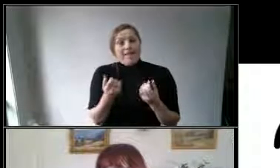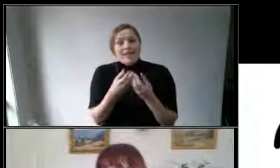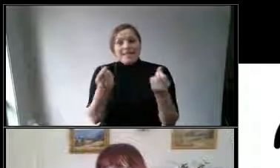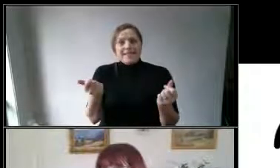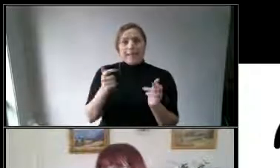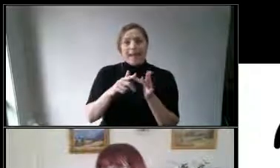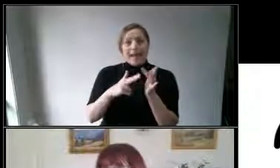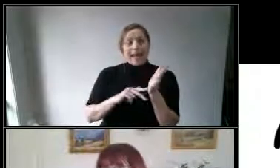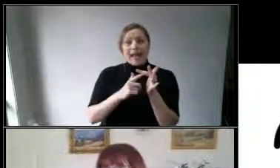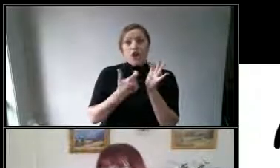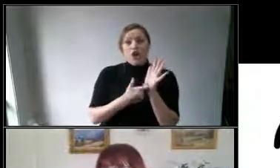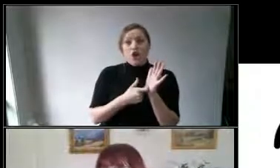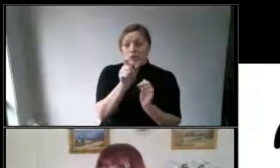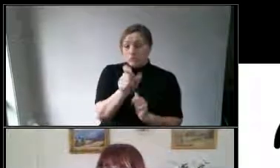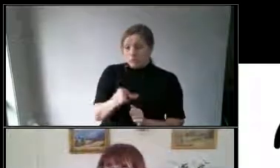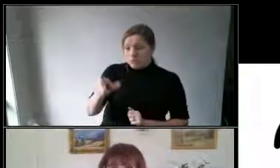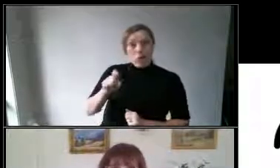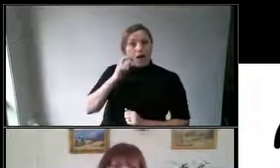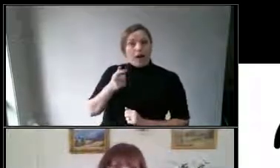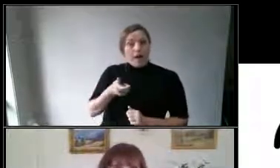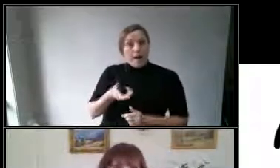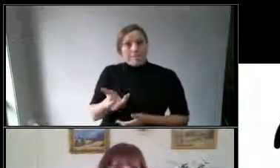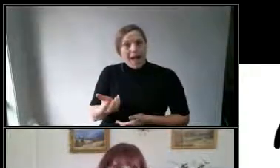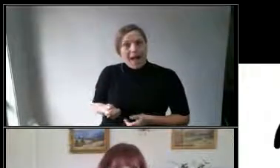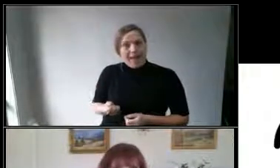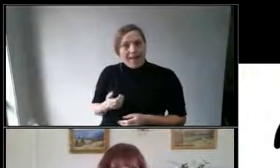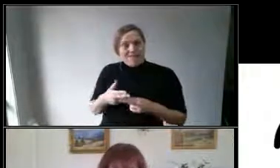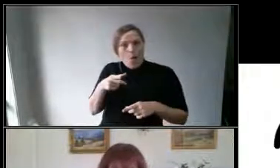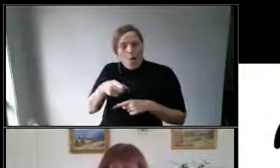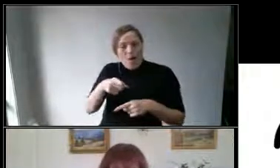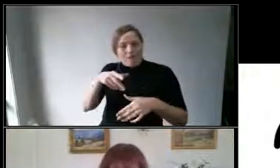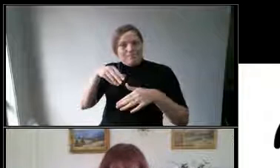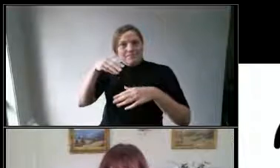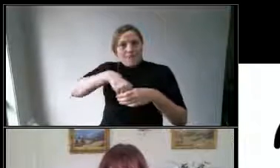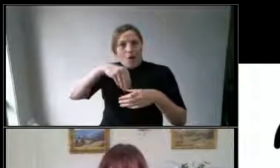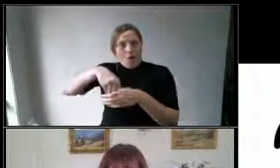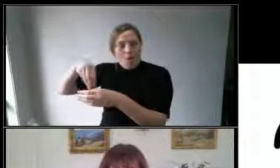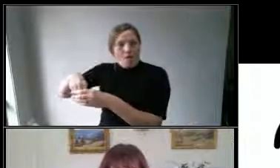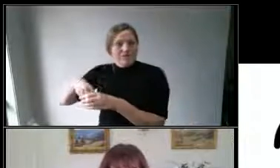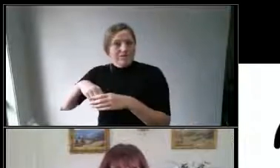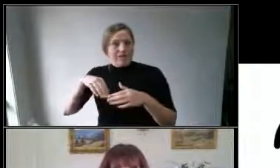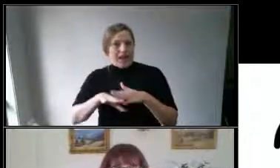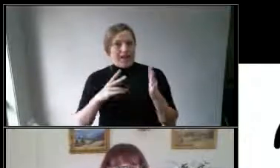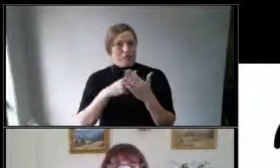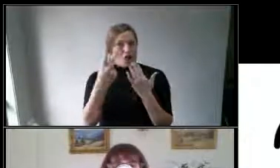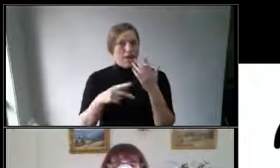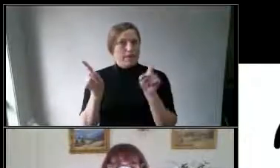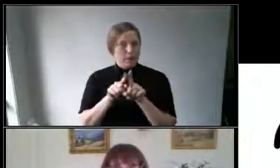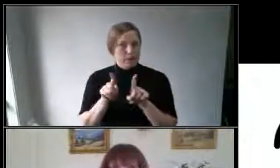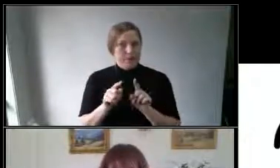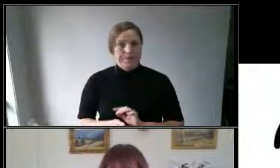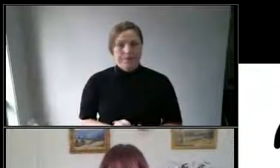organizations across those three different sectors now the internships are going to be tailored to